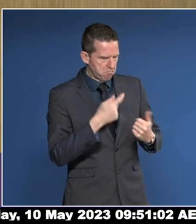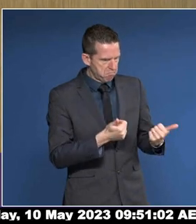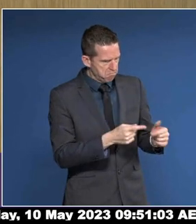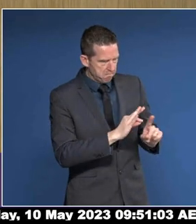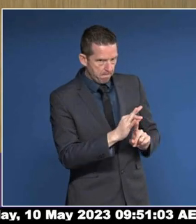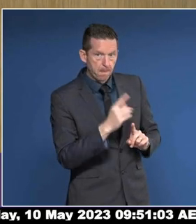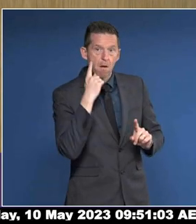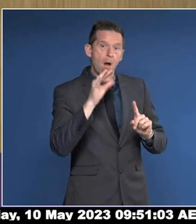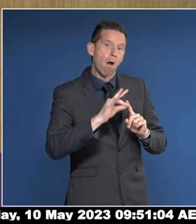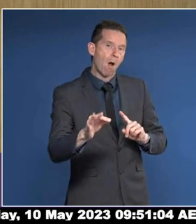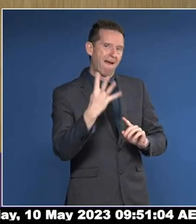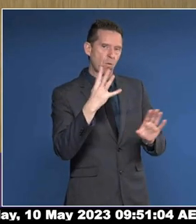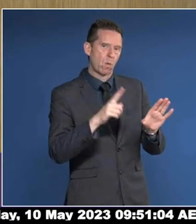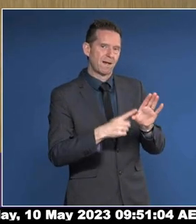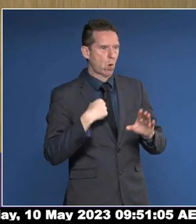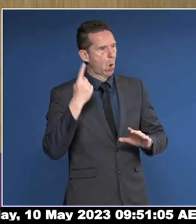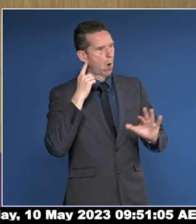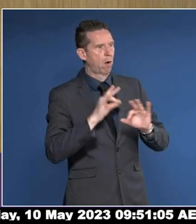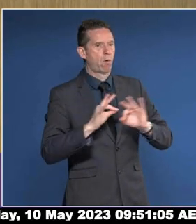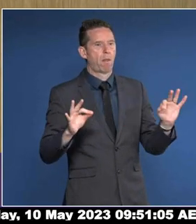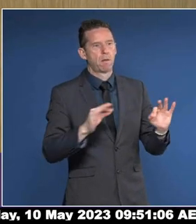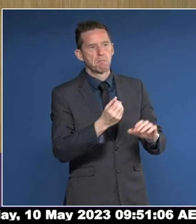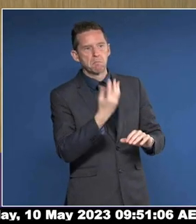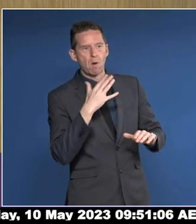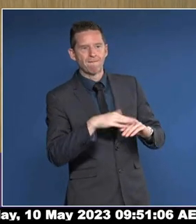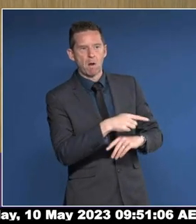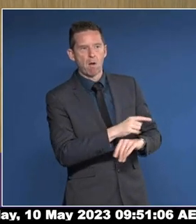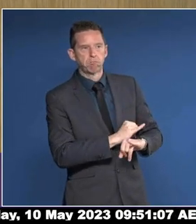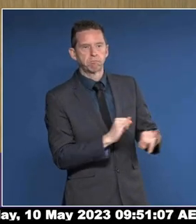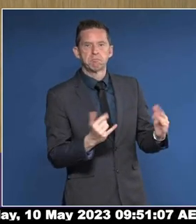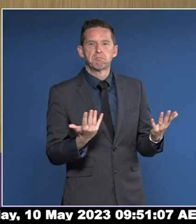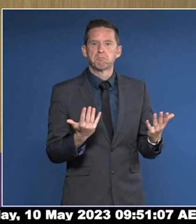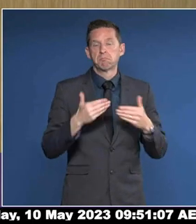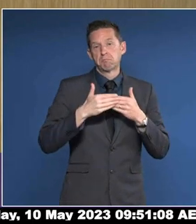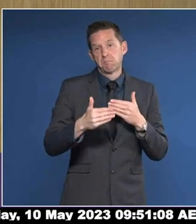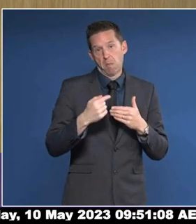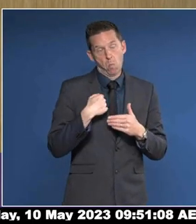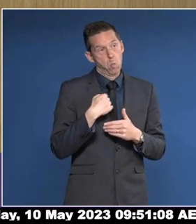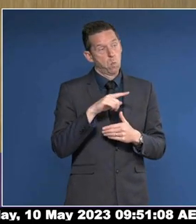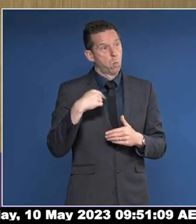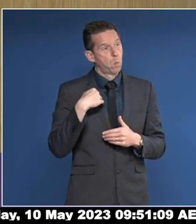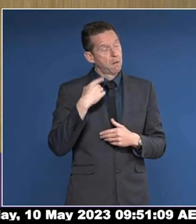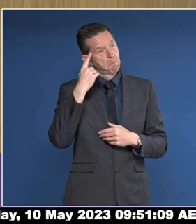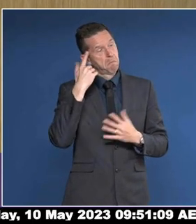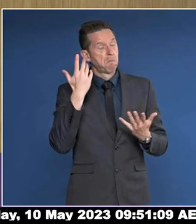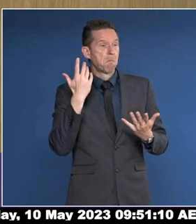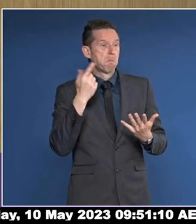four-year period which may say something about - notified behaviour and may say